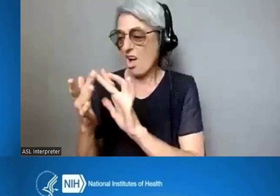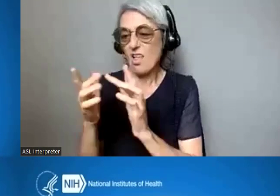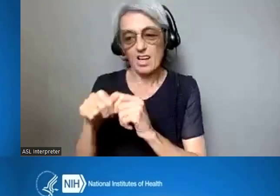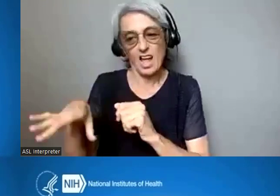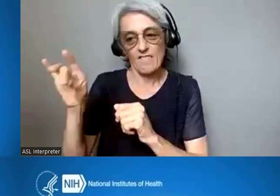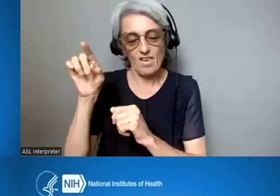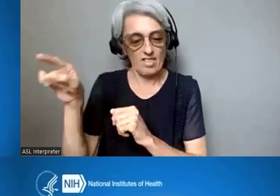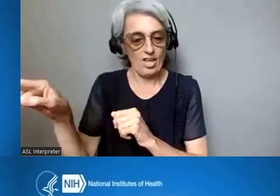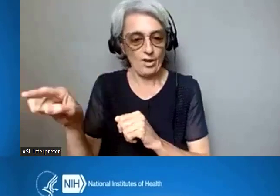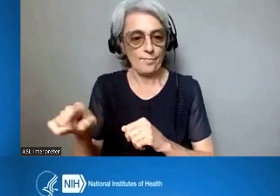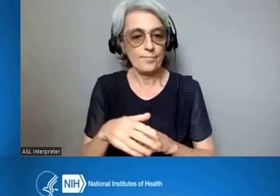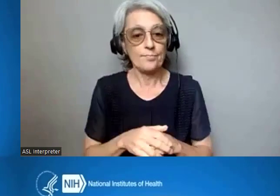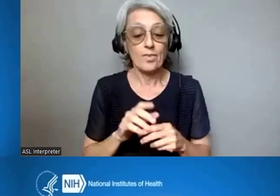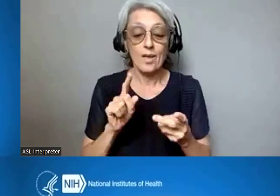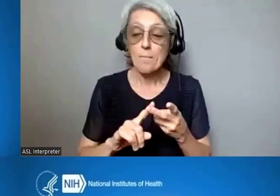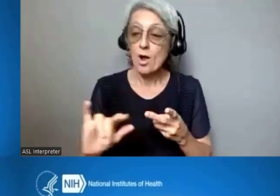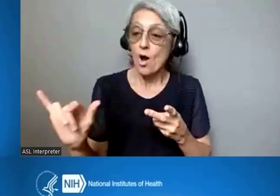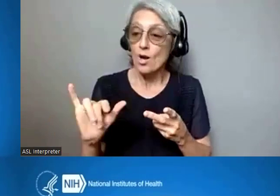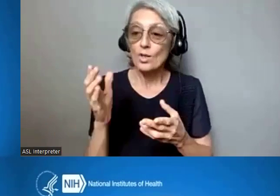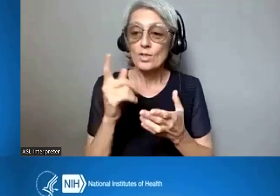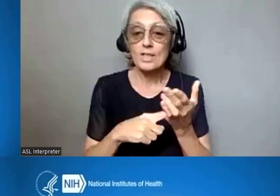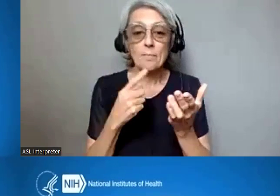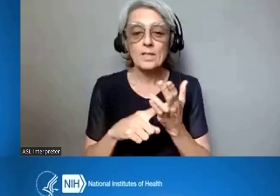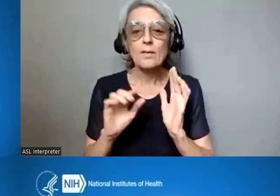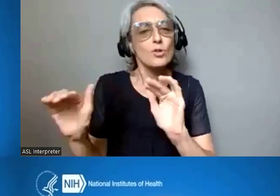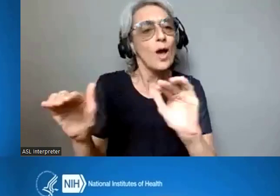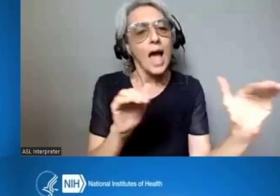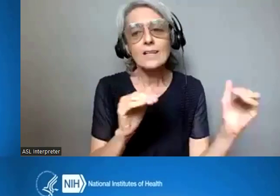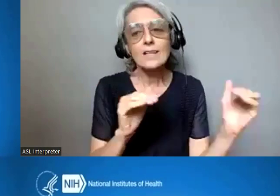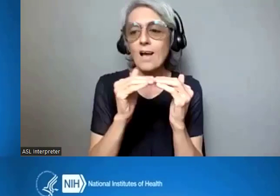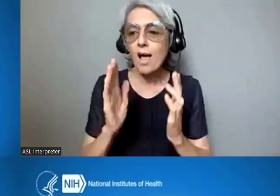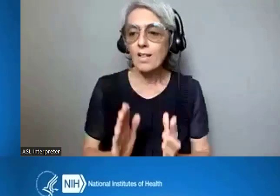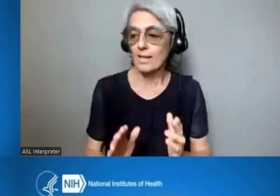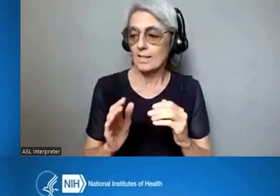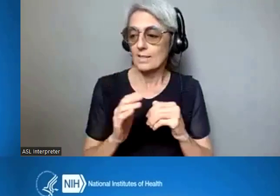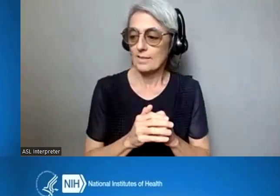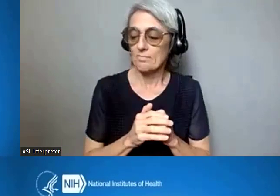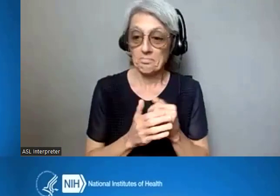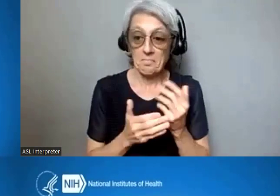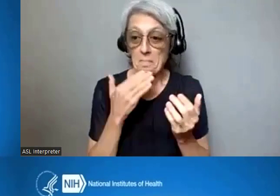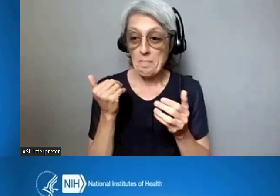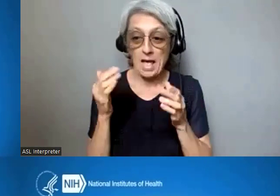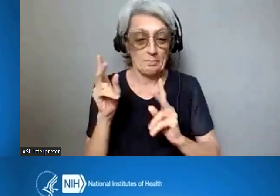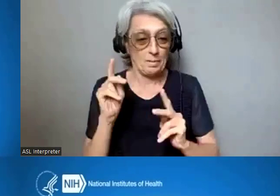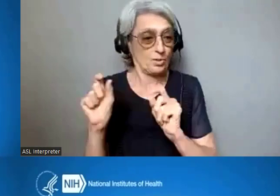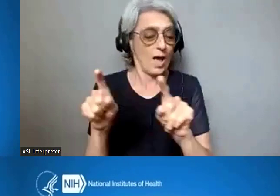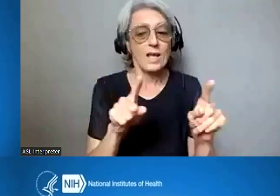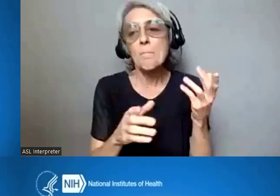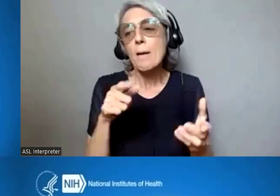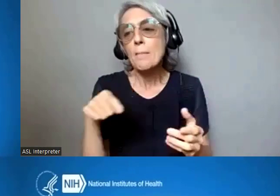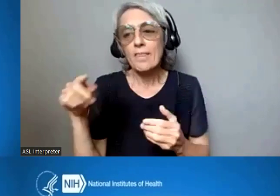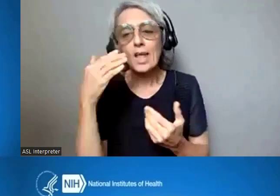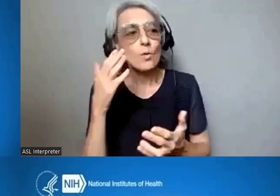is sometimes your colleagues are your best resources. Even if they don't know your science, you can give them your application to read